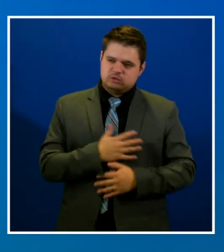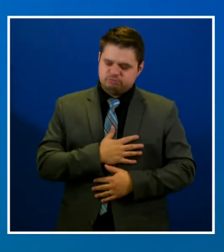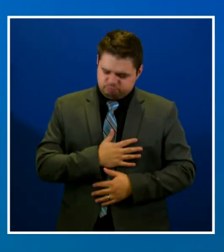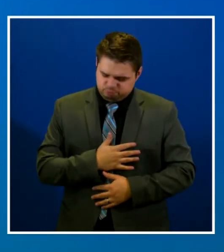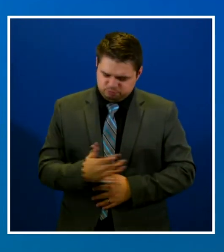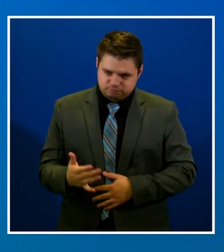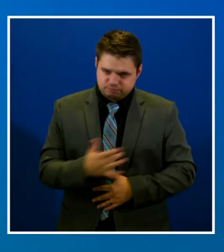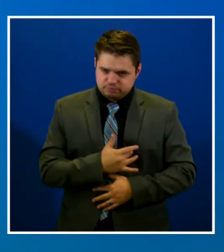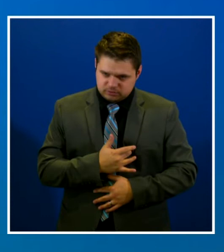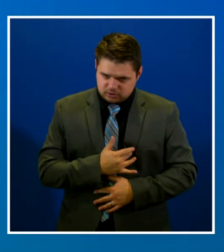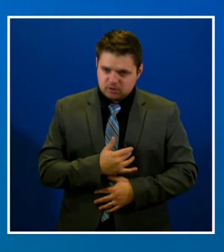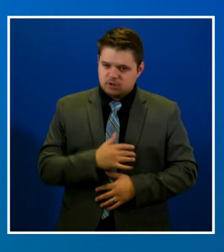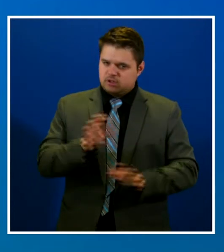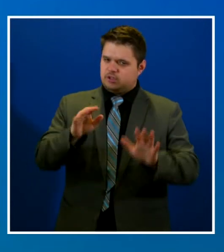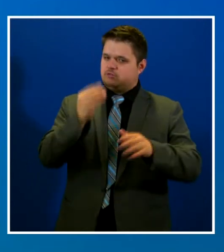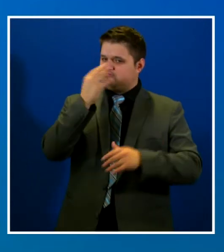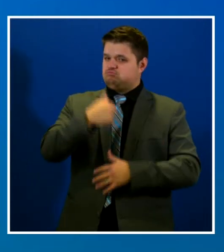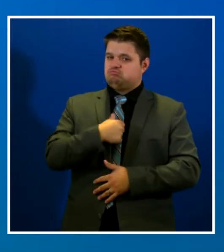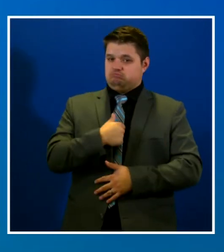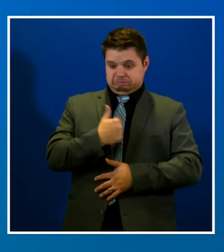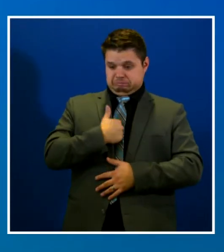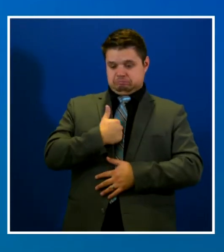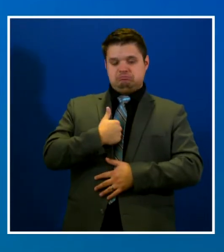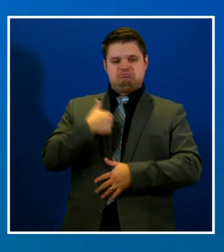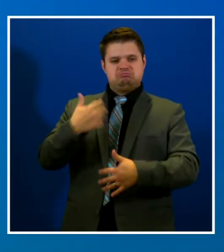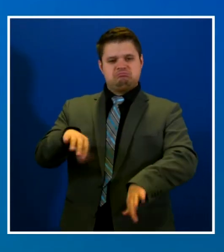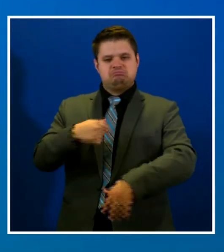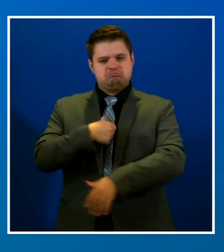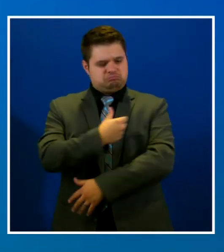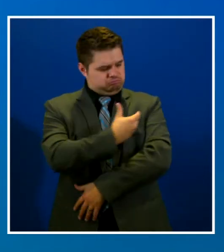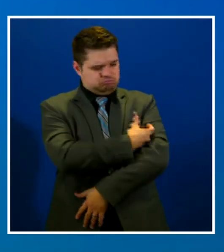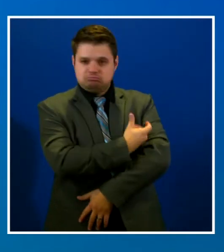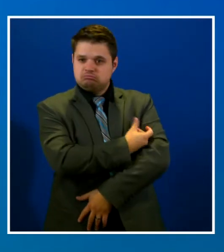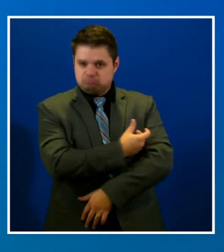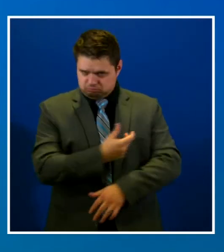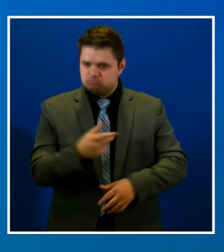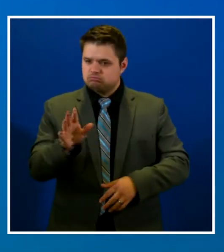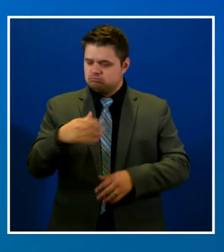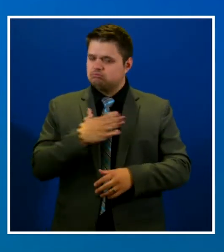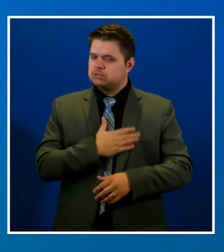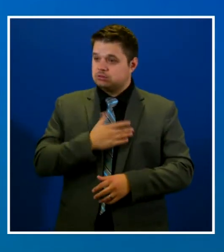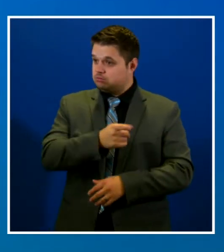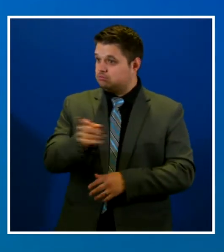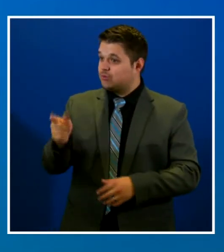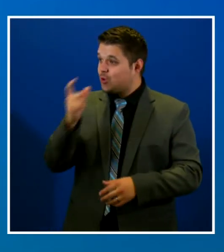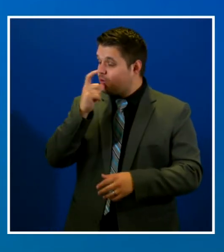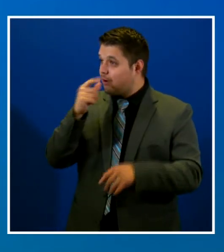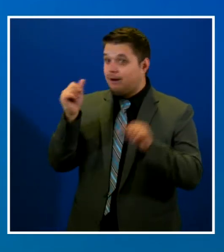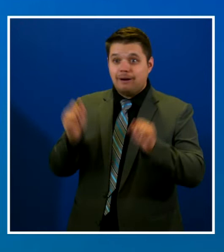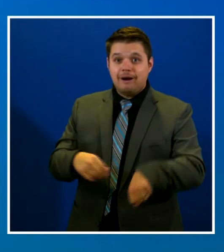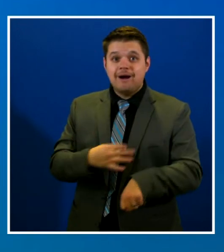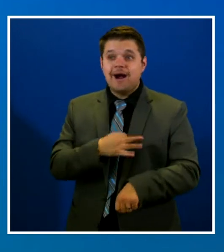anyone who is eligible to make an appointment and get on the waiting list for the vaccine. All three vaccines are